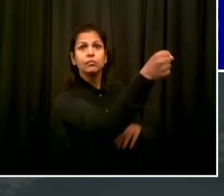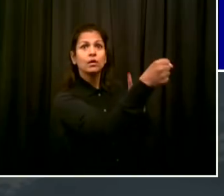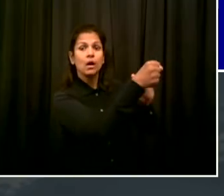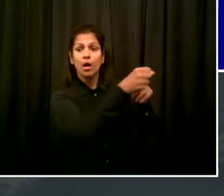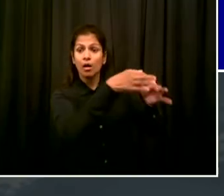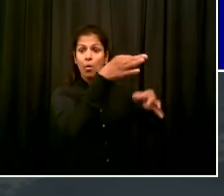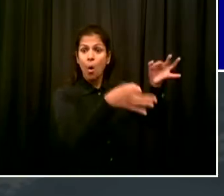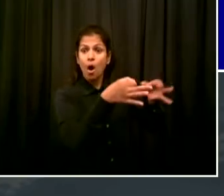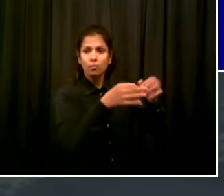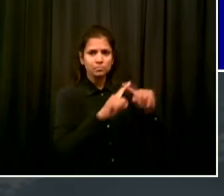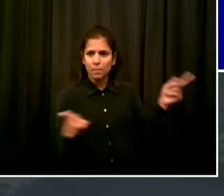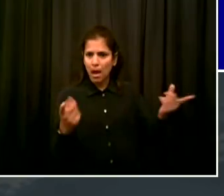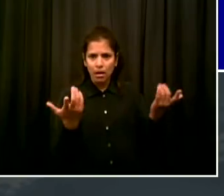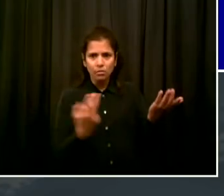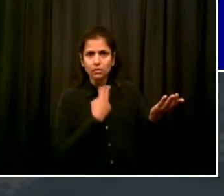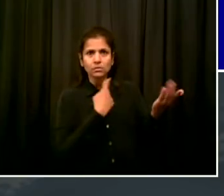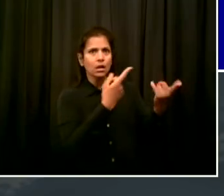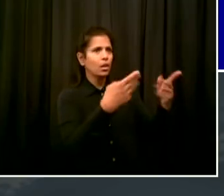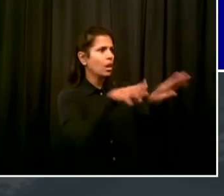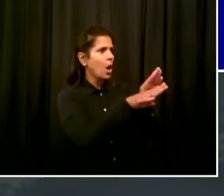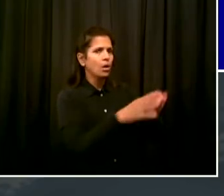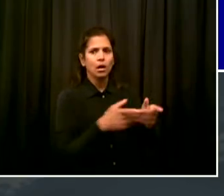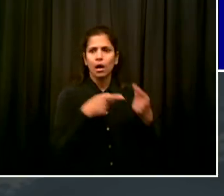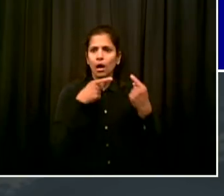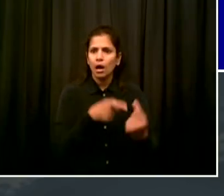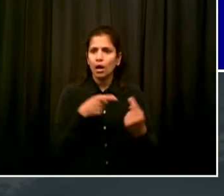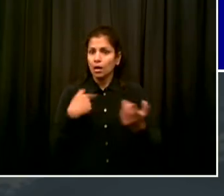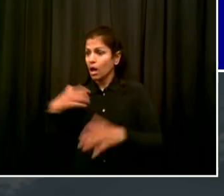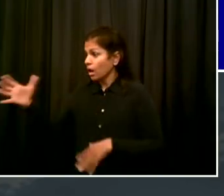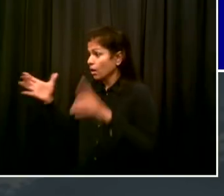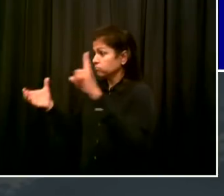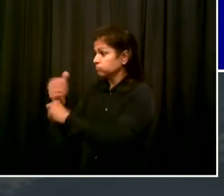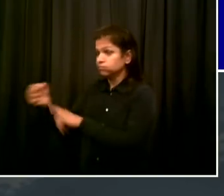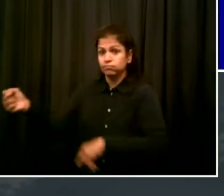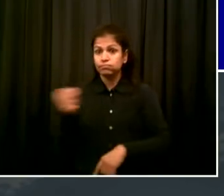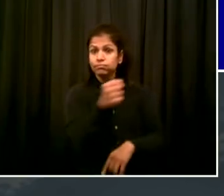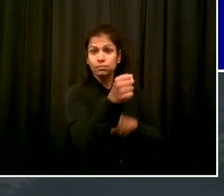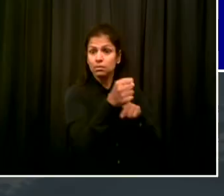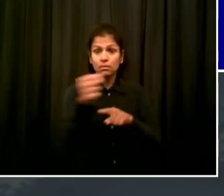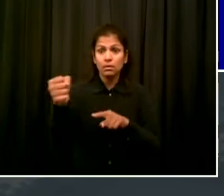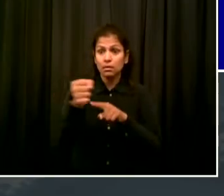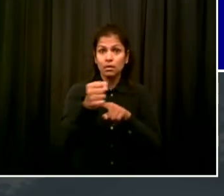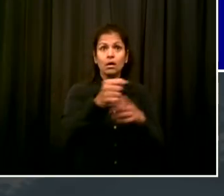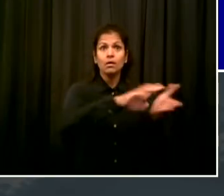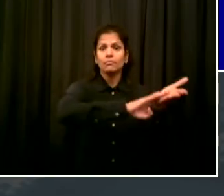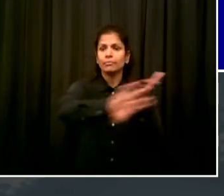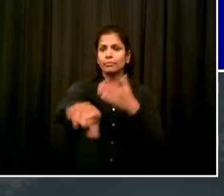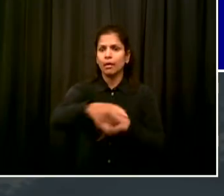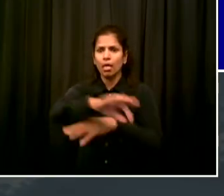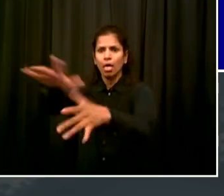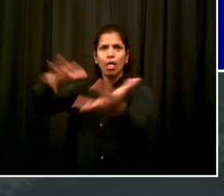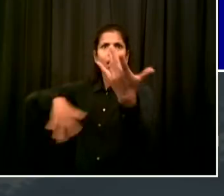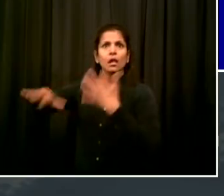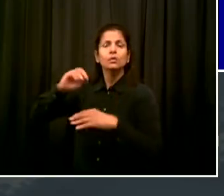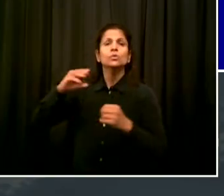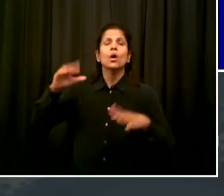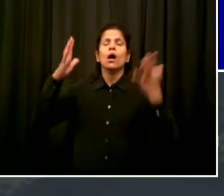CRUCIAL WORK OF EMPHASIZING HET OWNERSHIP THE PEOPLE FEEL IN THEIR OWN MCOMITUNY . I